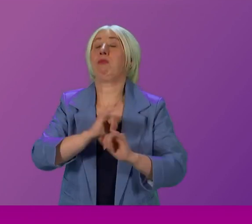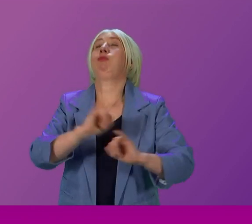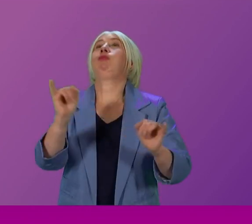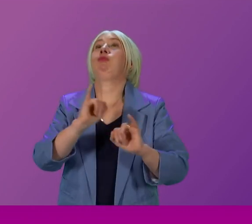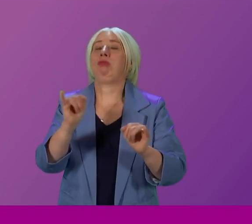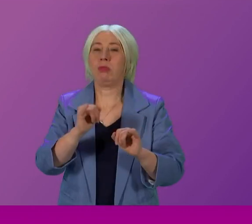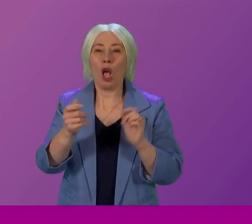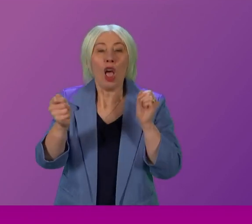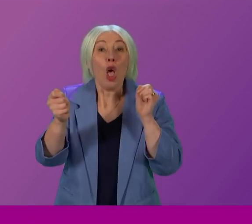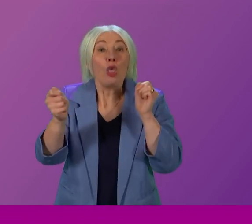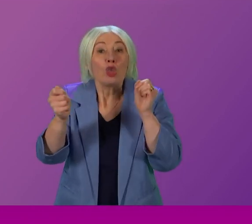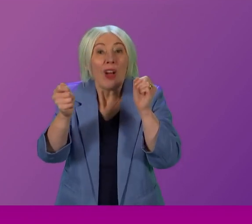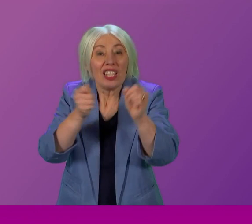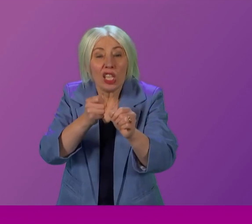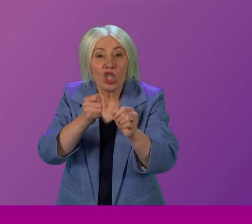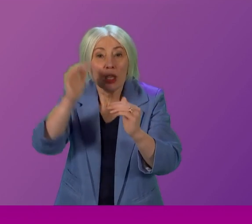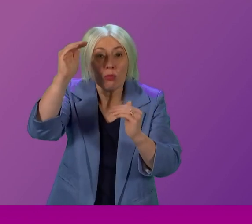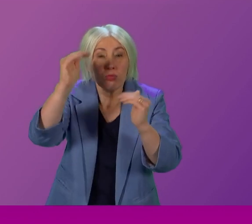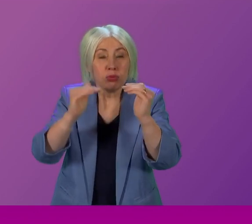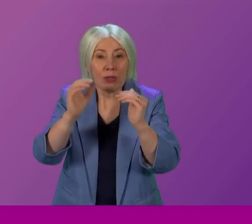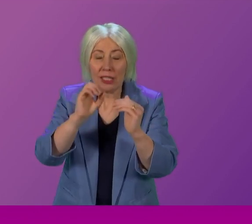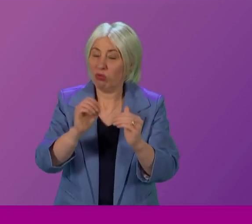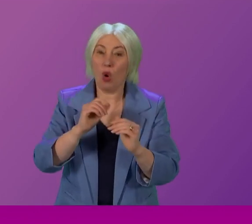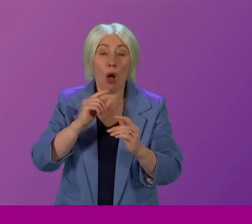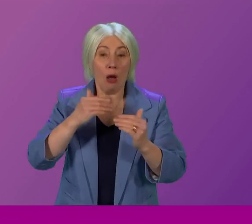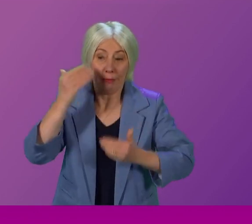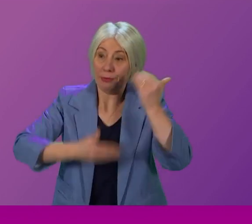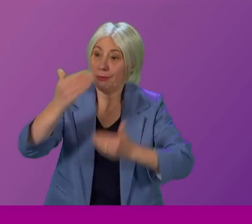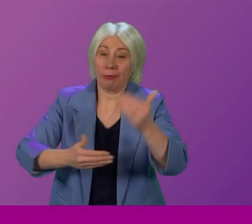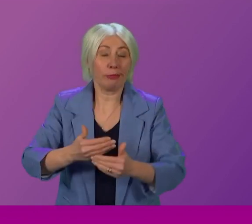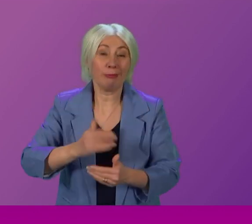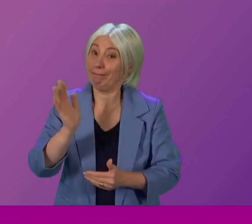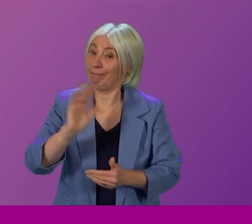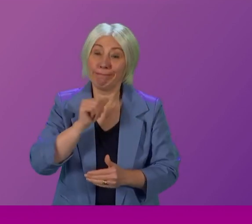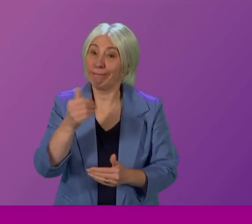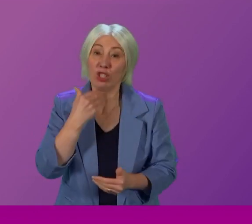being made at anything like the pace that is needed to keep 1.5°C alive. Over the past week,